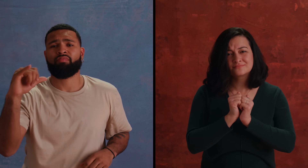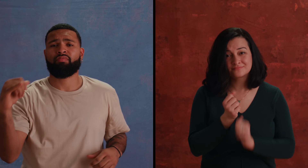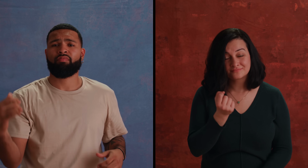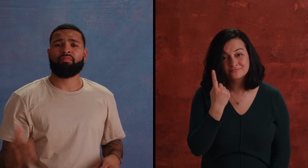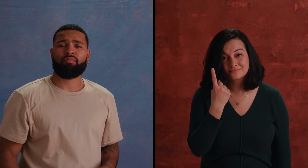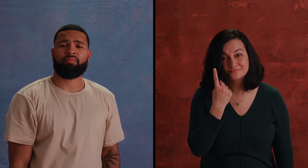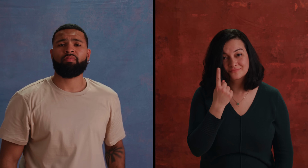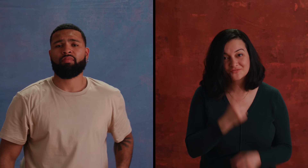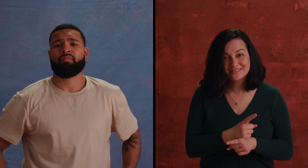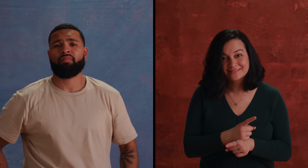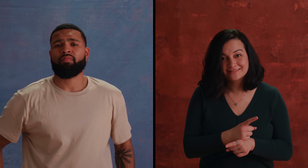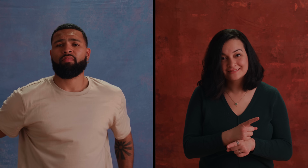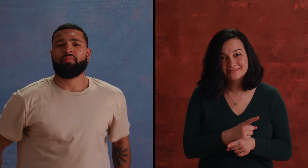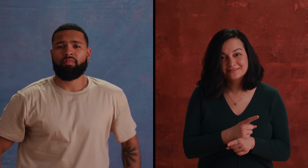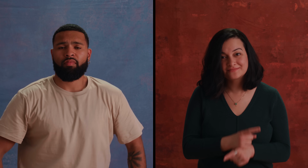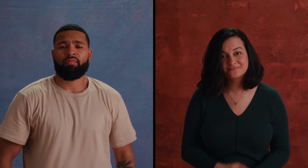you'd come over right?